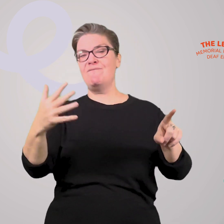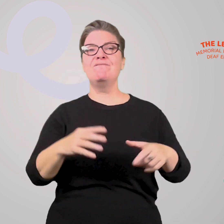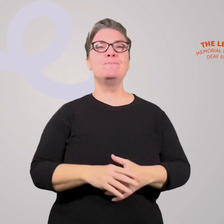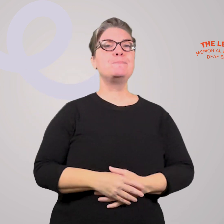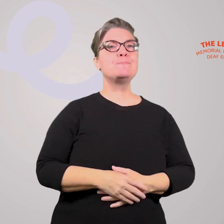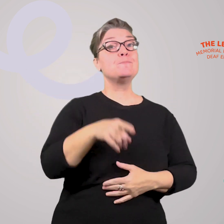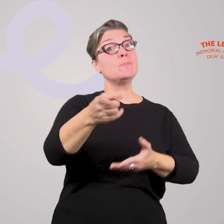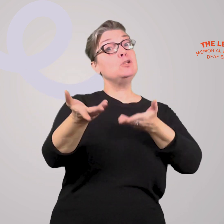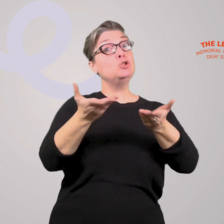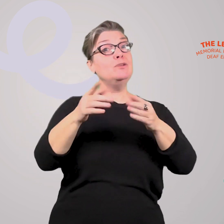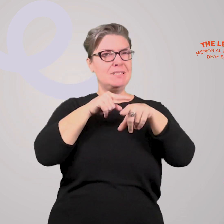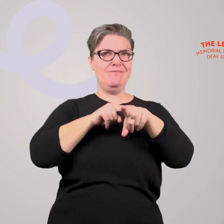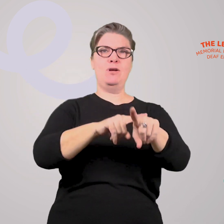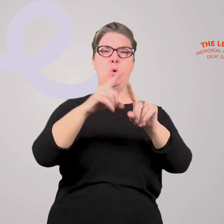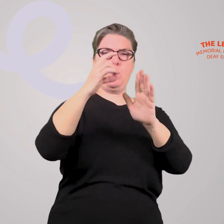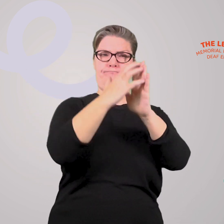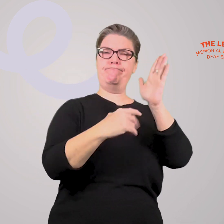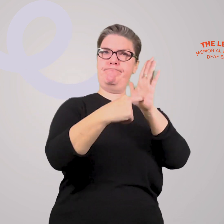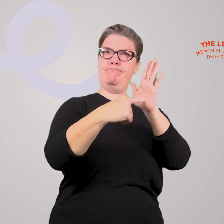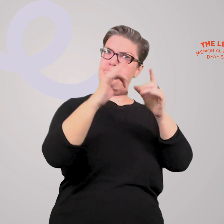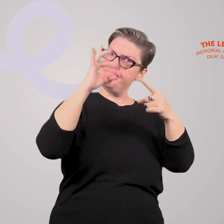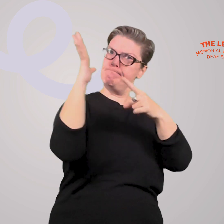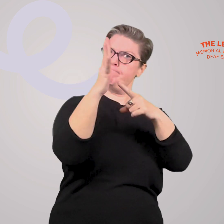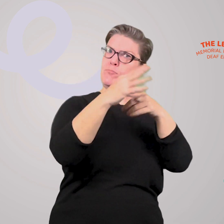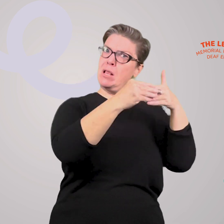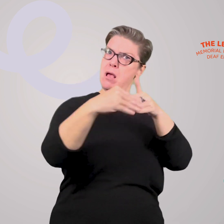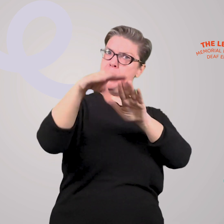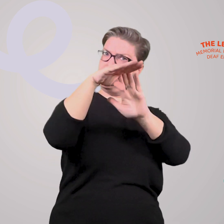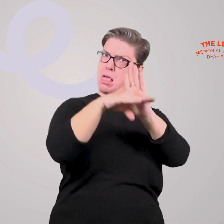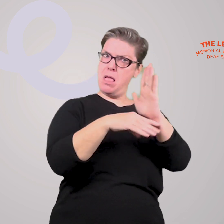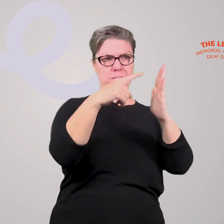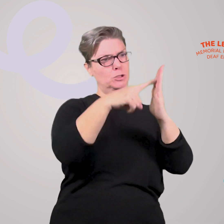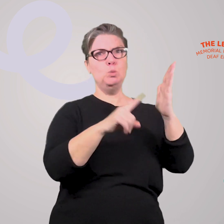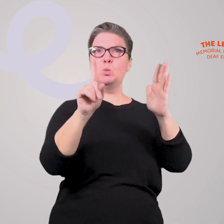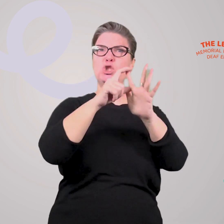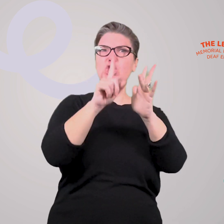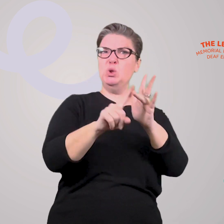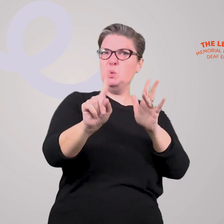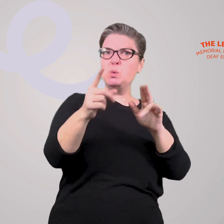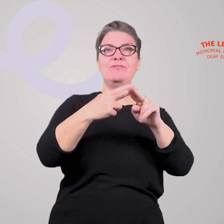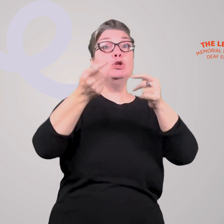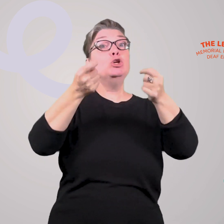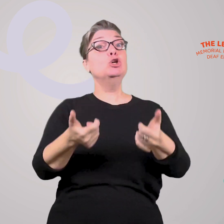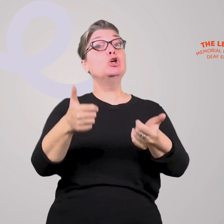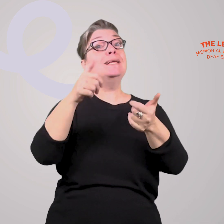The service adheres to the essential guidelines for the provision of Early Childhood intervention,